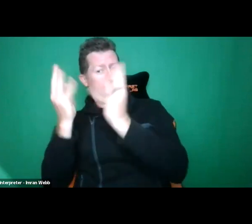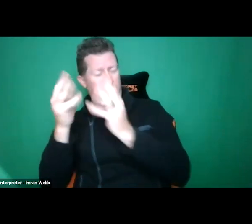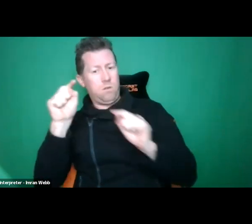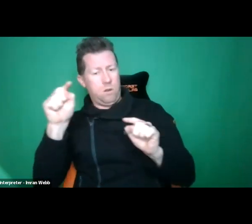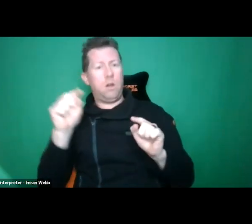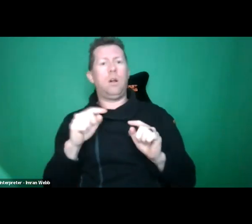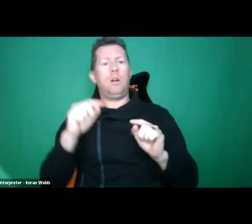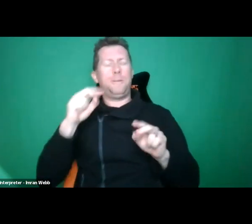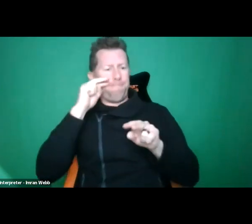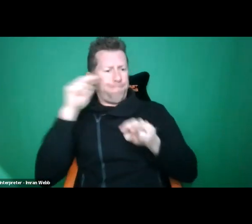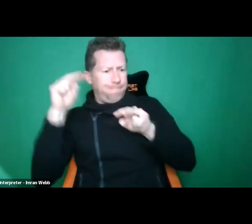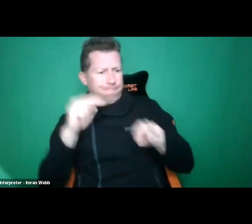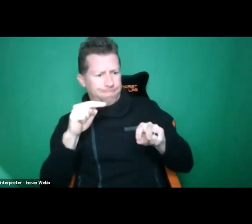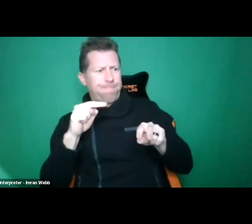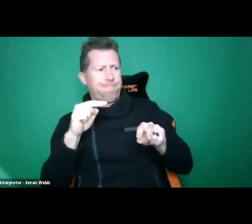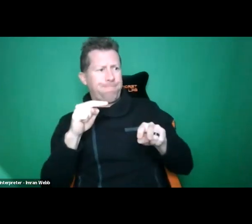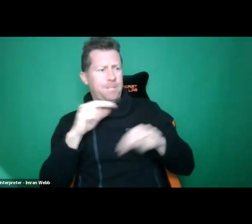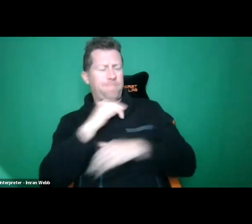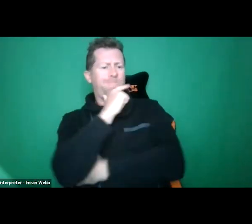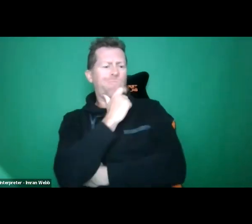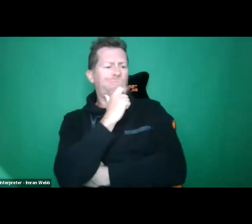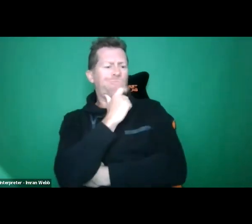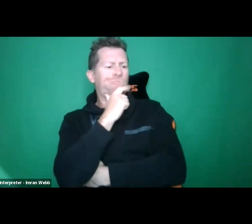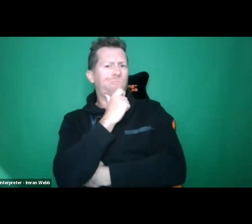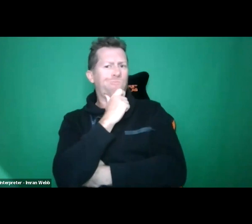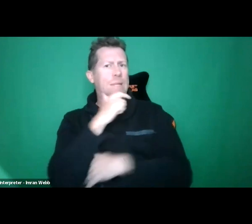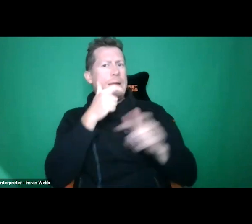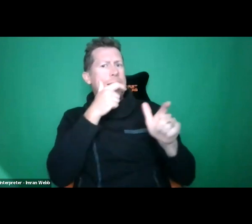sought to ensure that governance was a key aspect